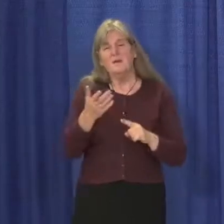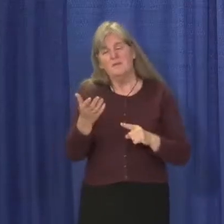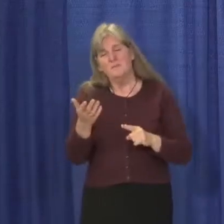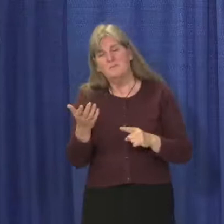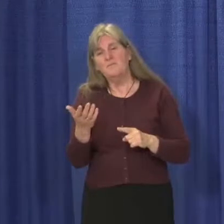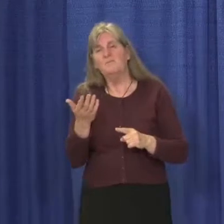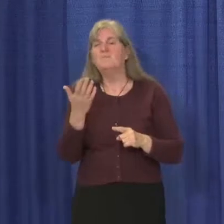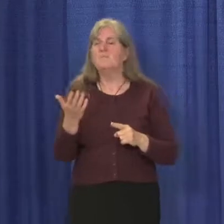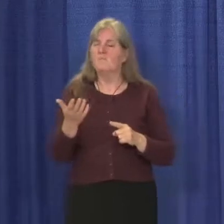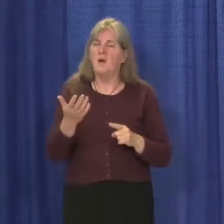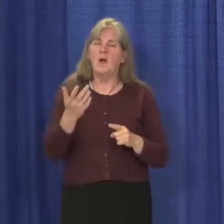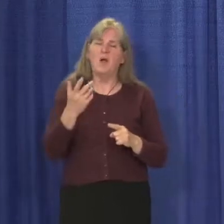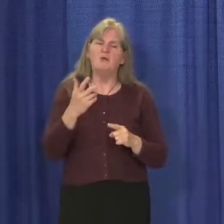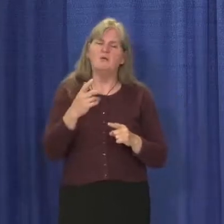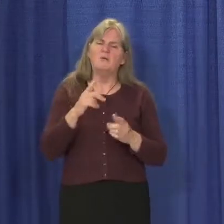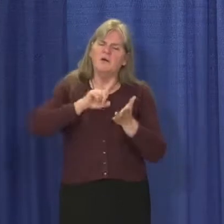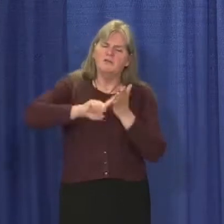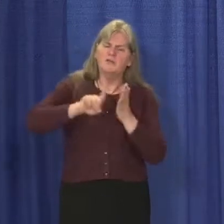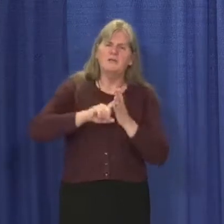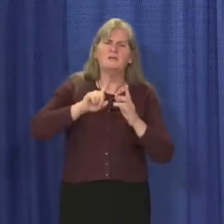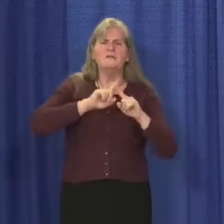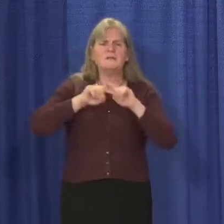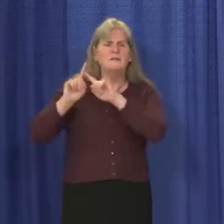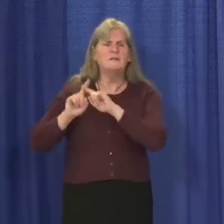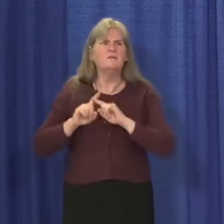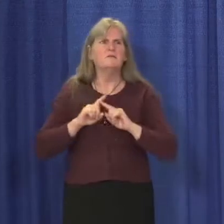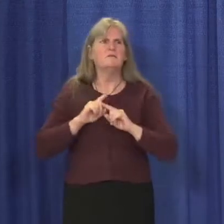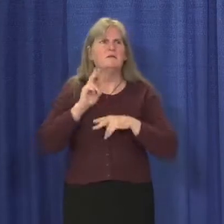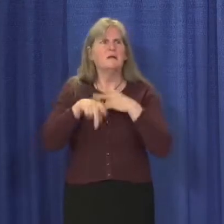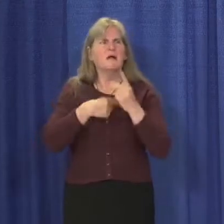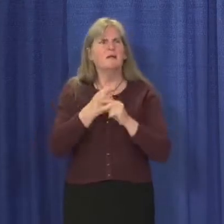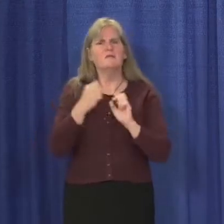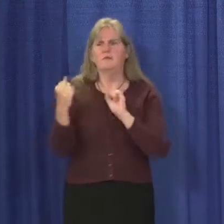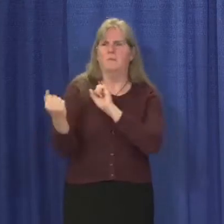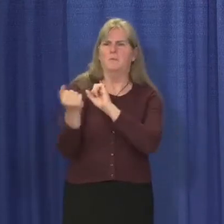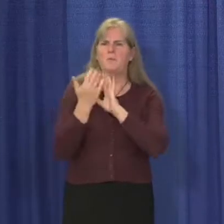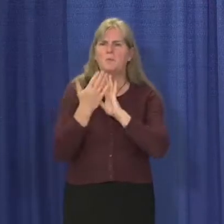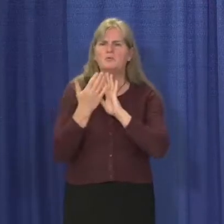at all possibilities. I think we can look for other